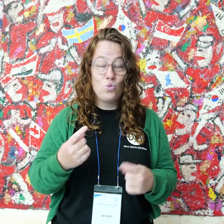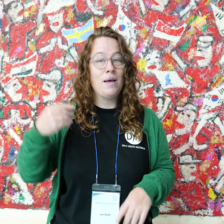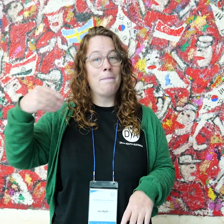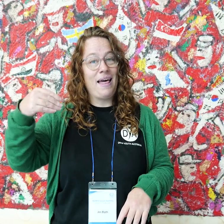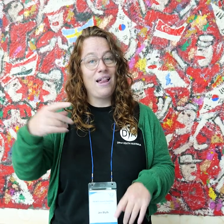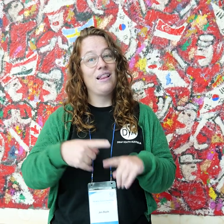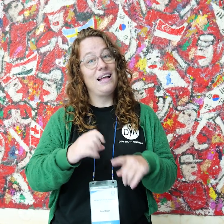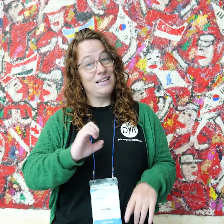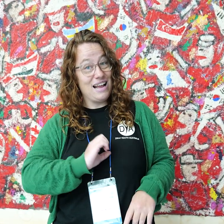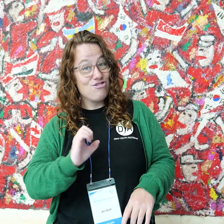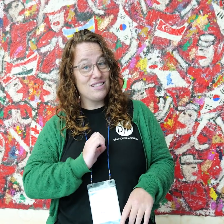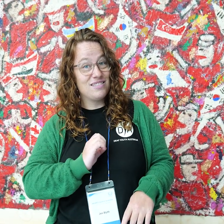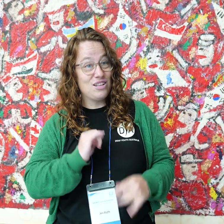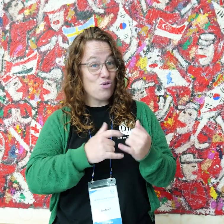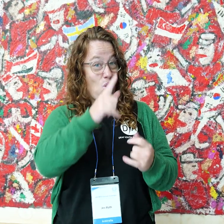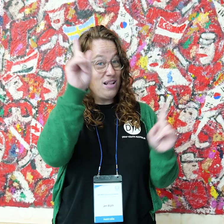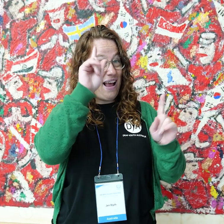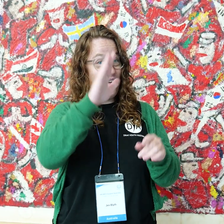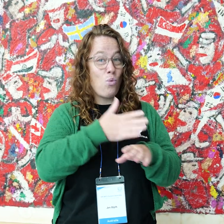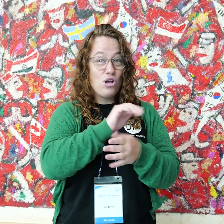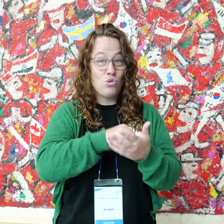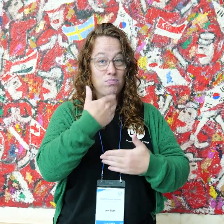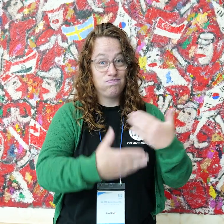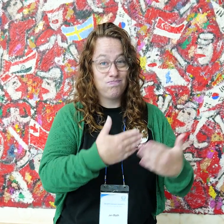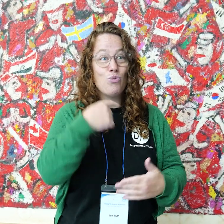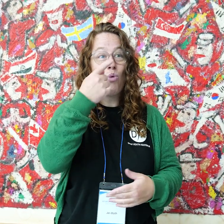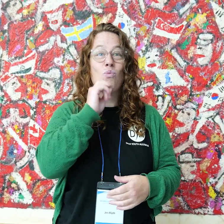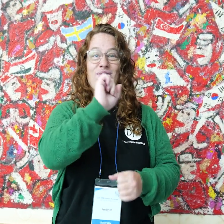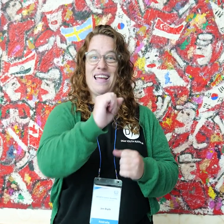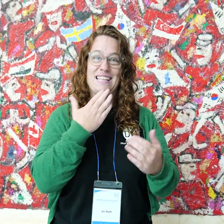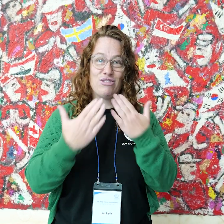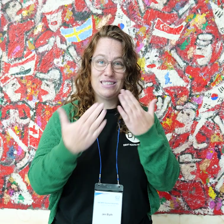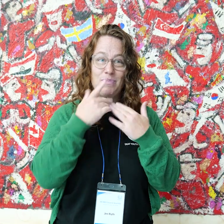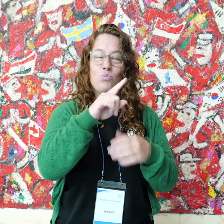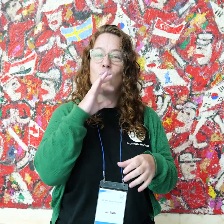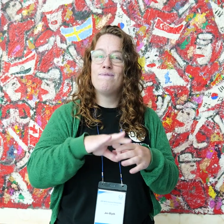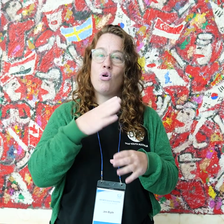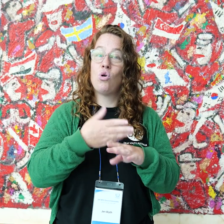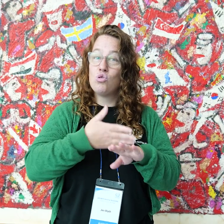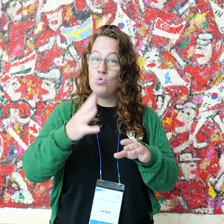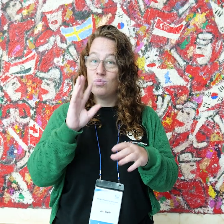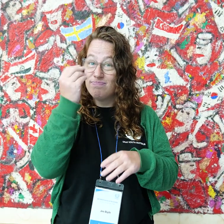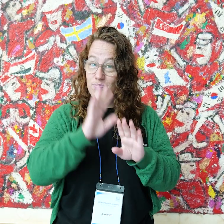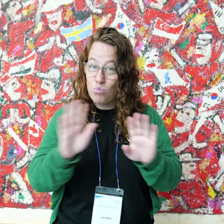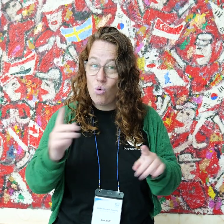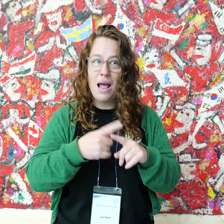The delegates we have with us are Belle and Erin. They're currently at their workshop and they will have their General Assembly tomorrow.